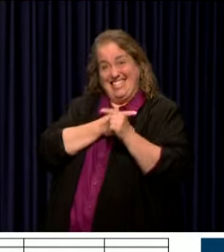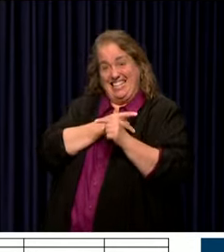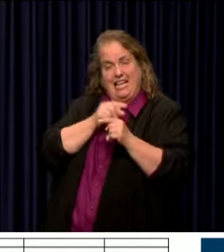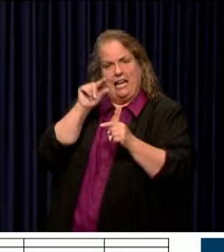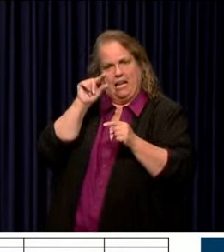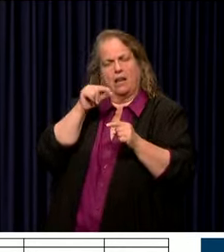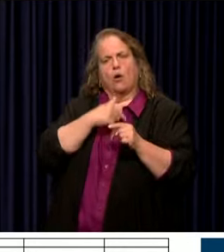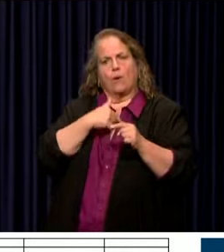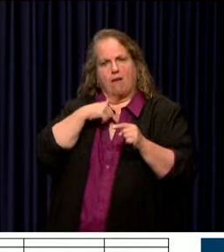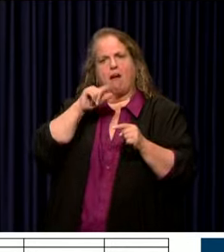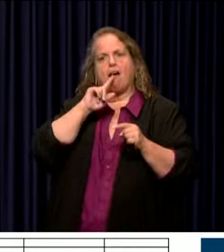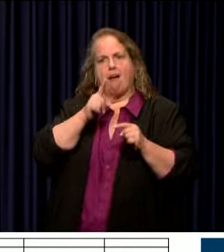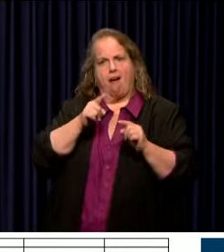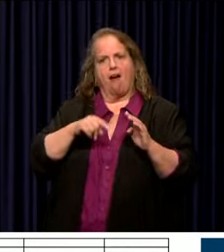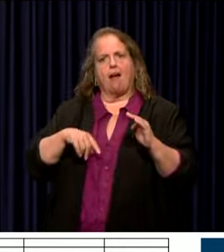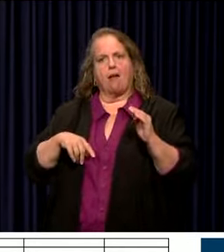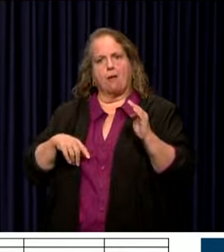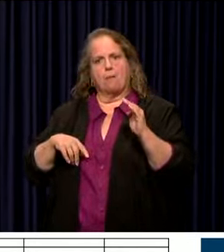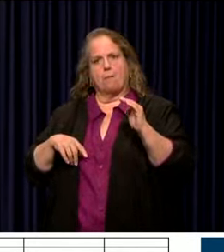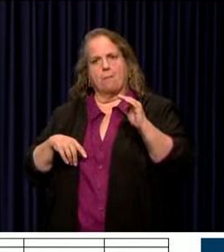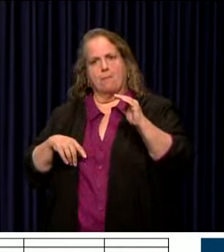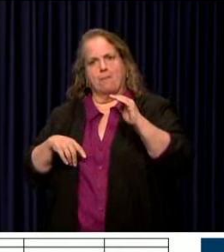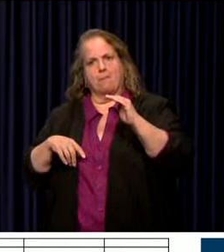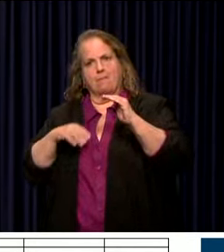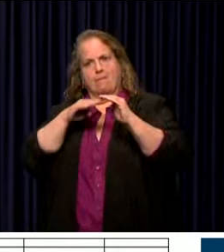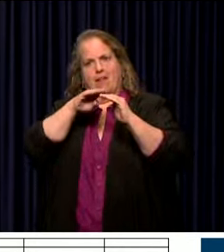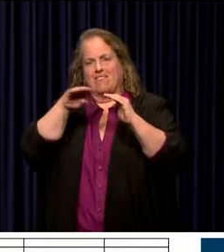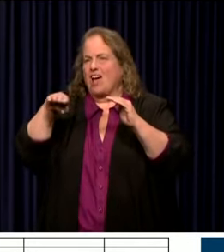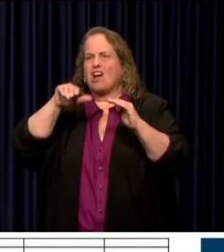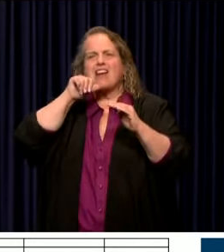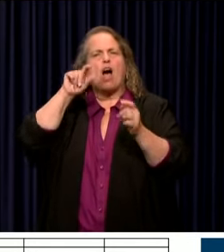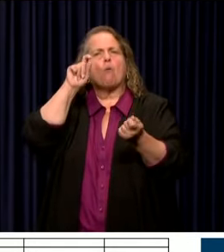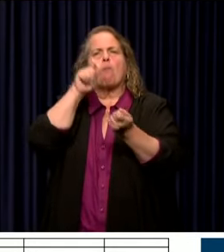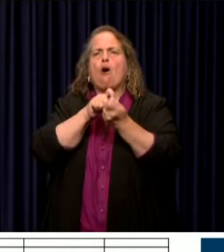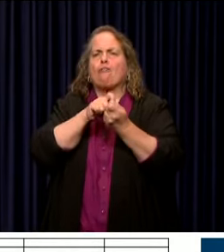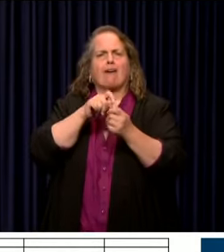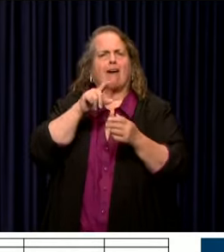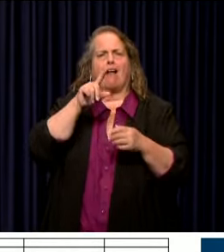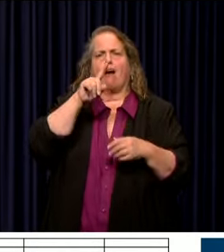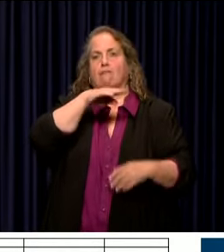LOOK AT THE LAST TWO DAYS NOW,